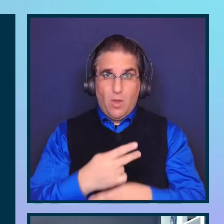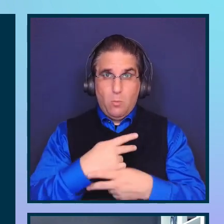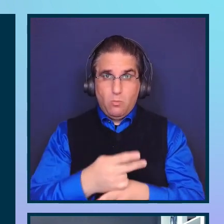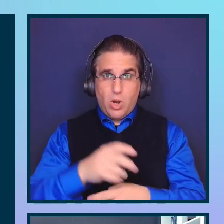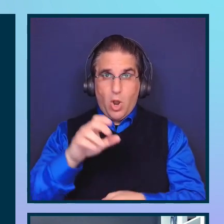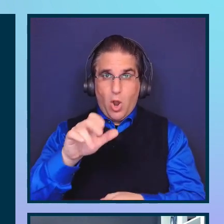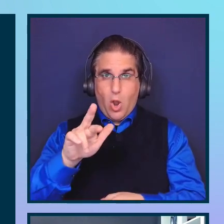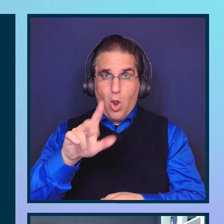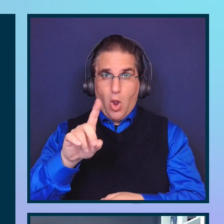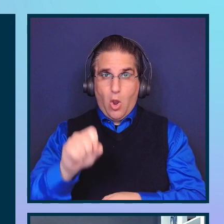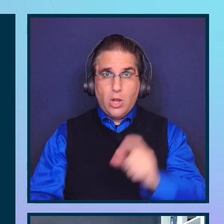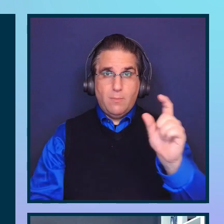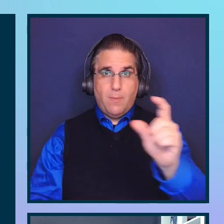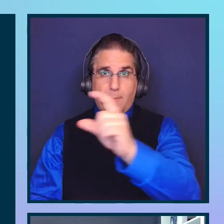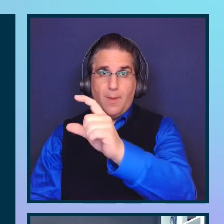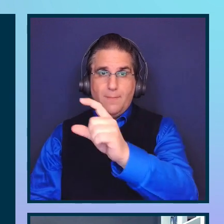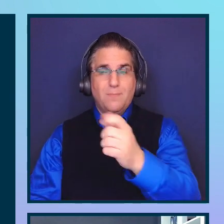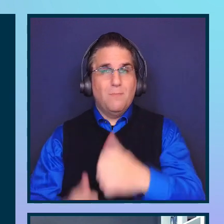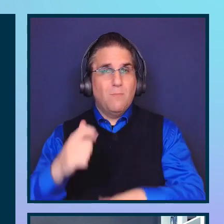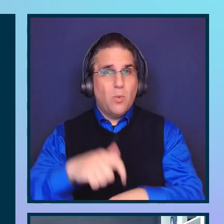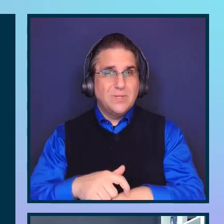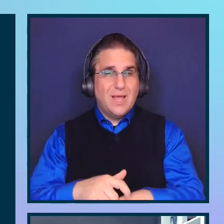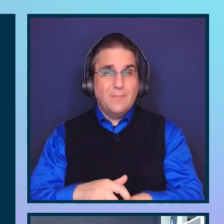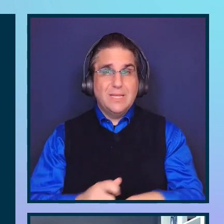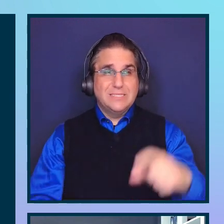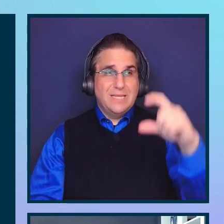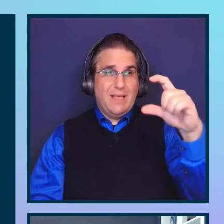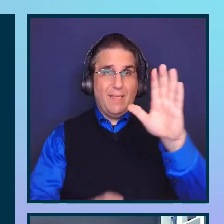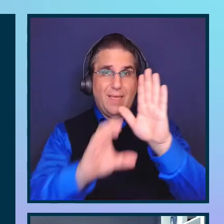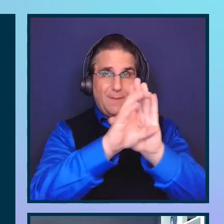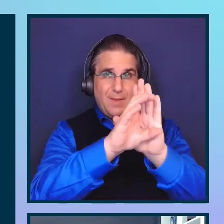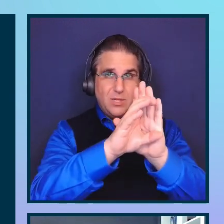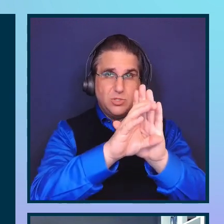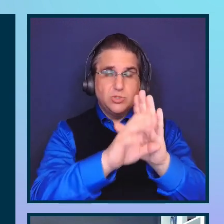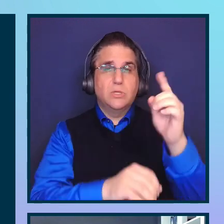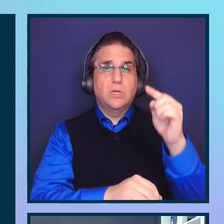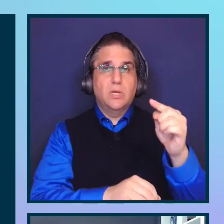they are not just the image and Add To Cart. They will have the product name, the ratings,